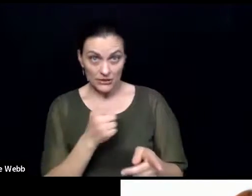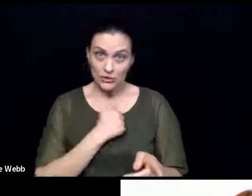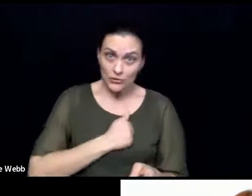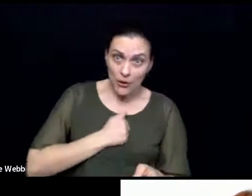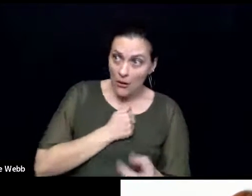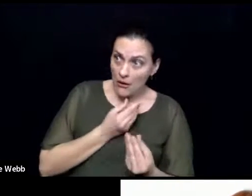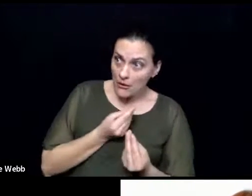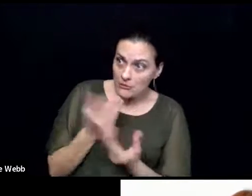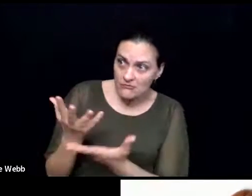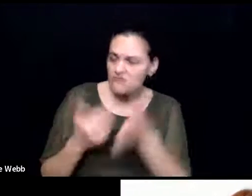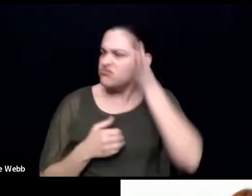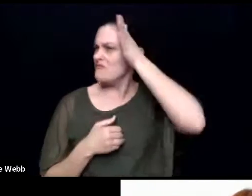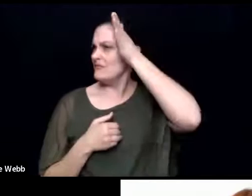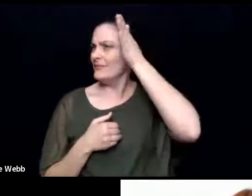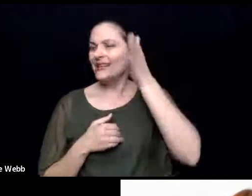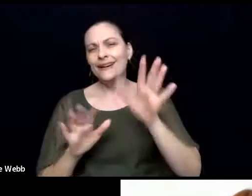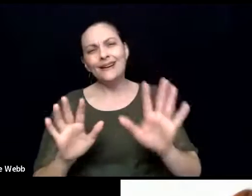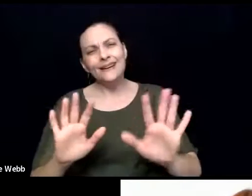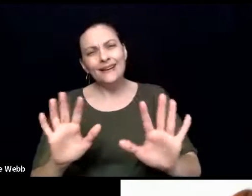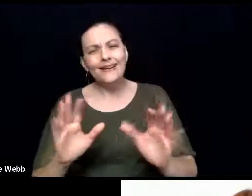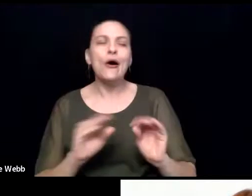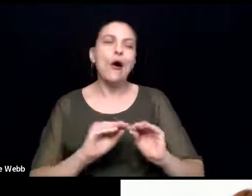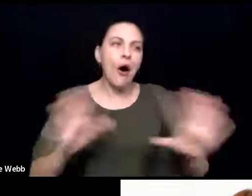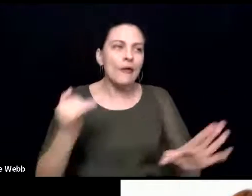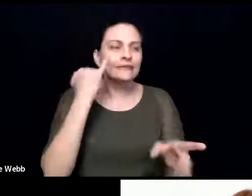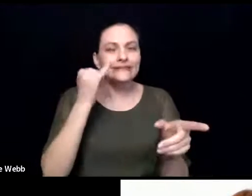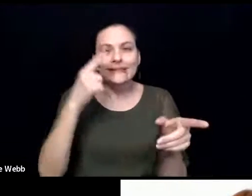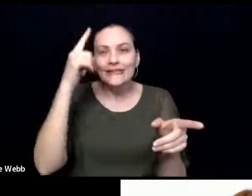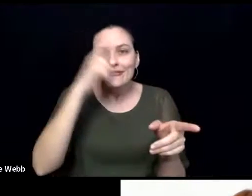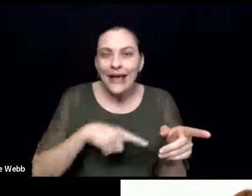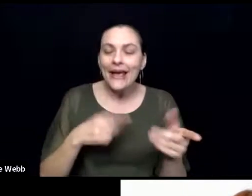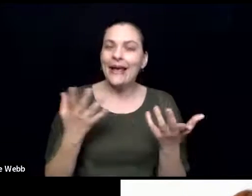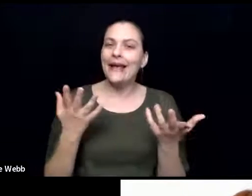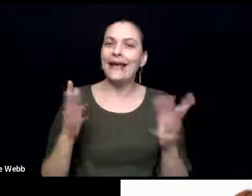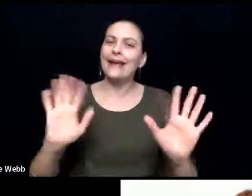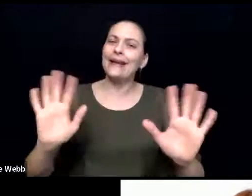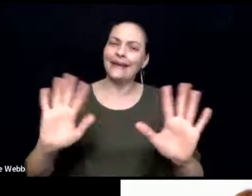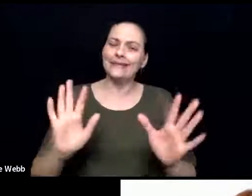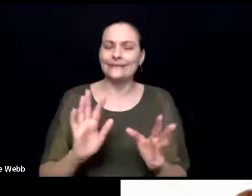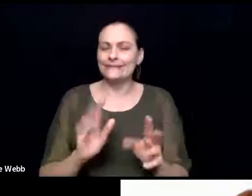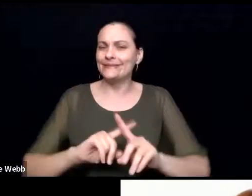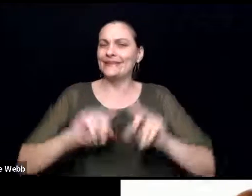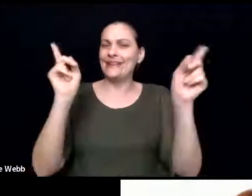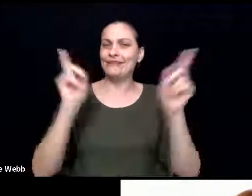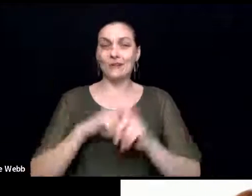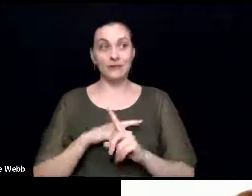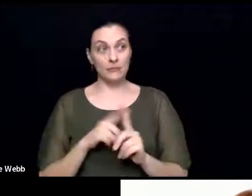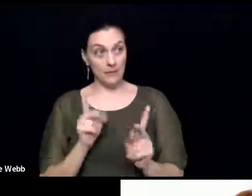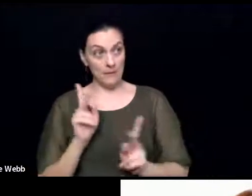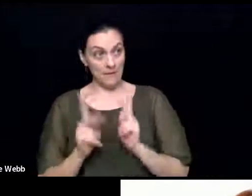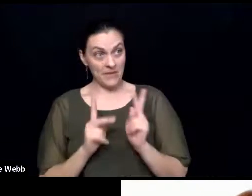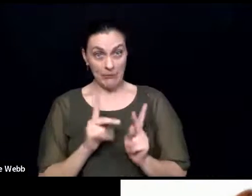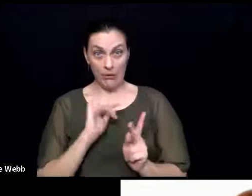give people the opportunities to recognize past wrongs. That's the whole truth and reconciliation